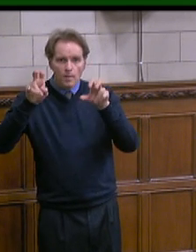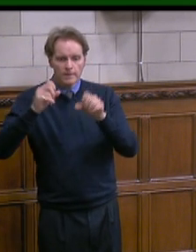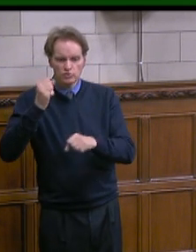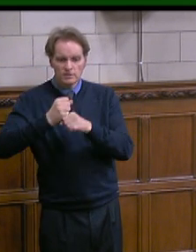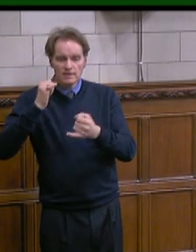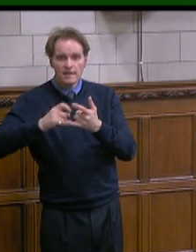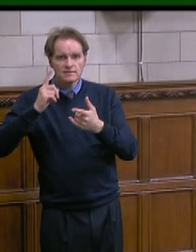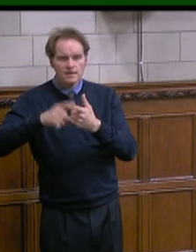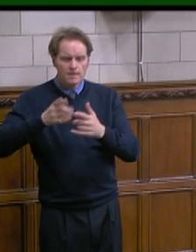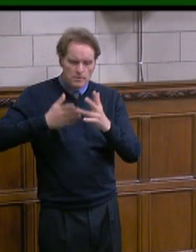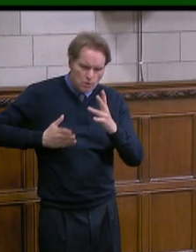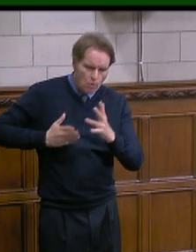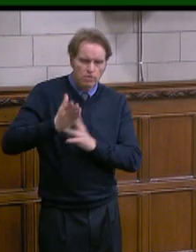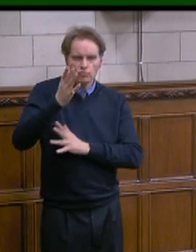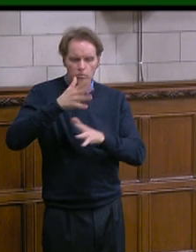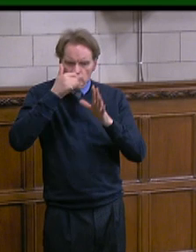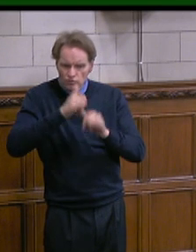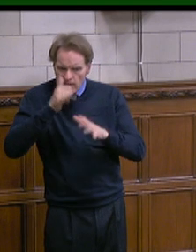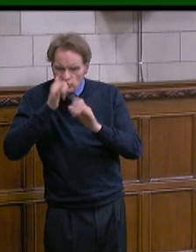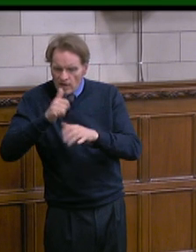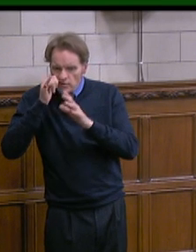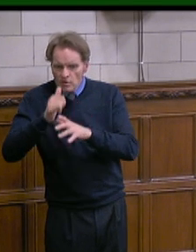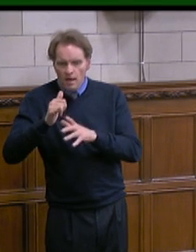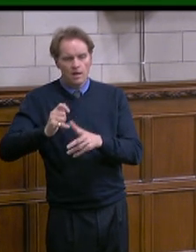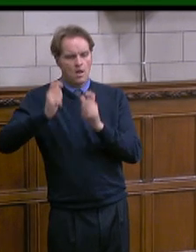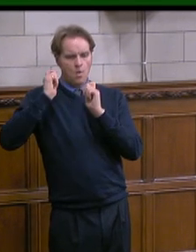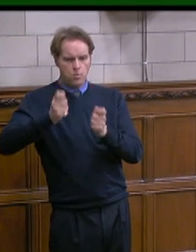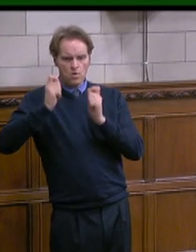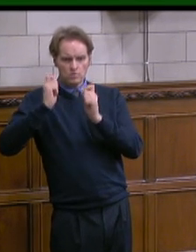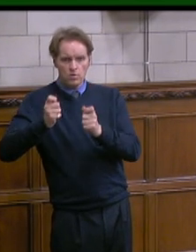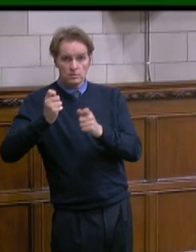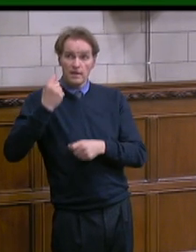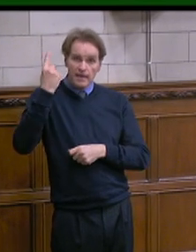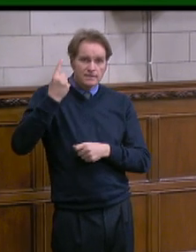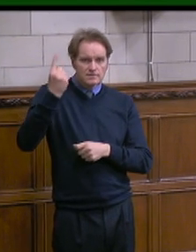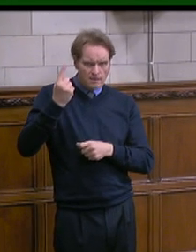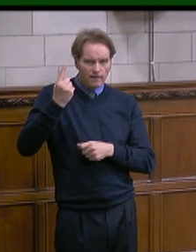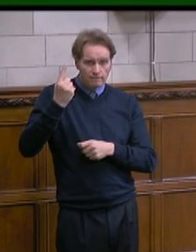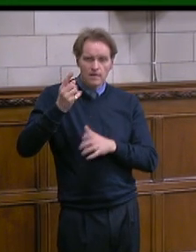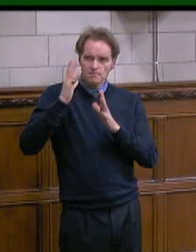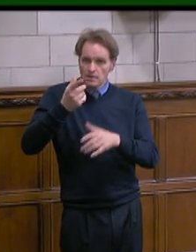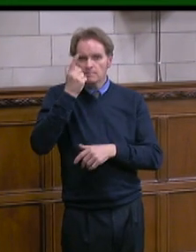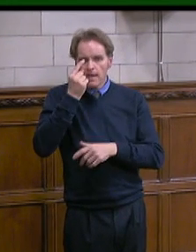It has to be provided by an awarding organisation that is itself accredited as a GCSE provider.